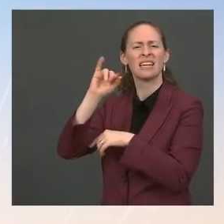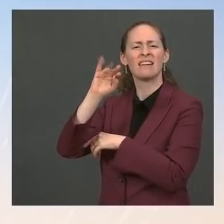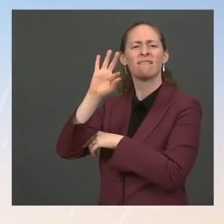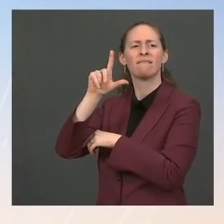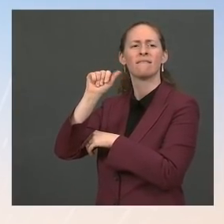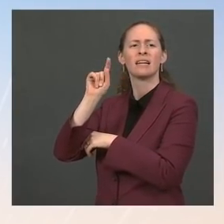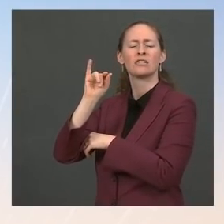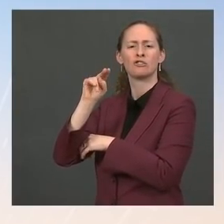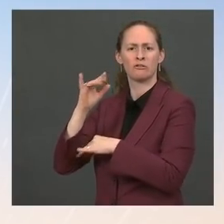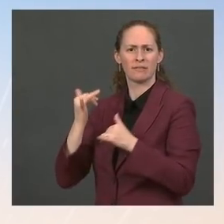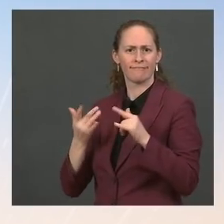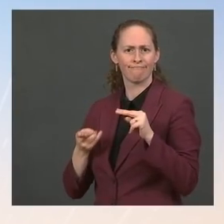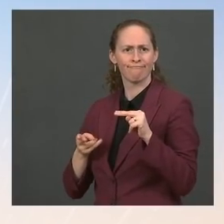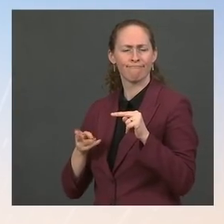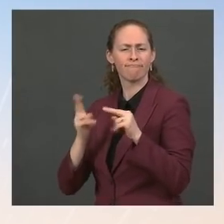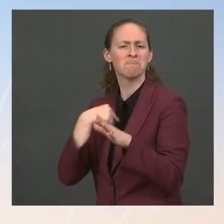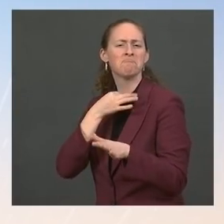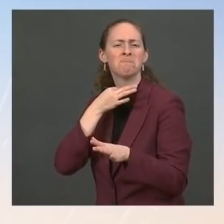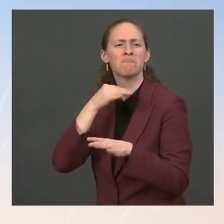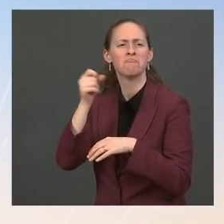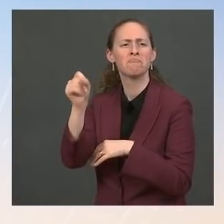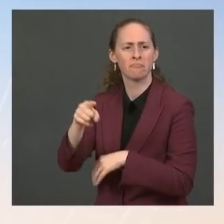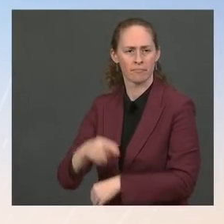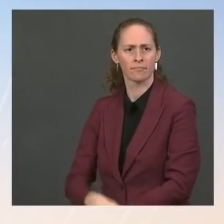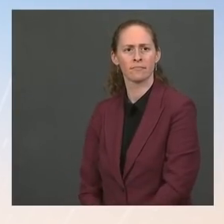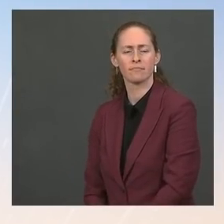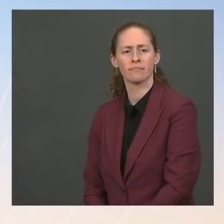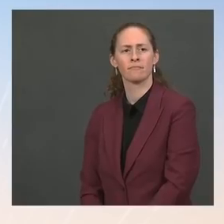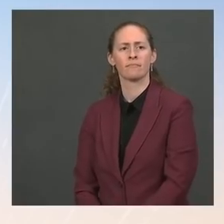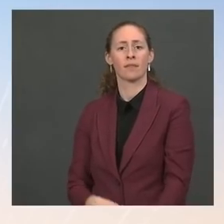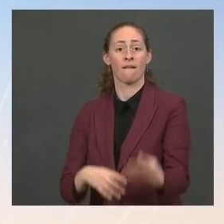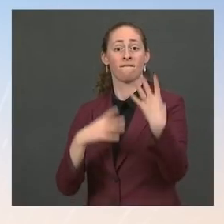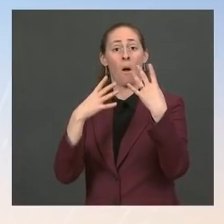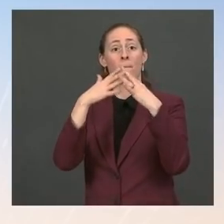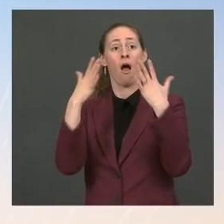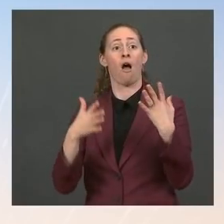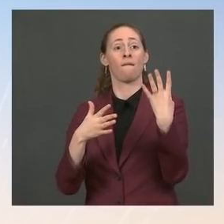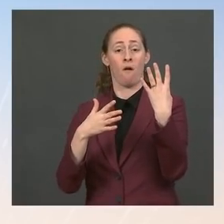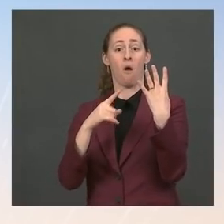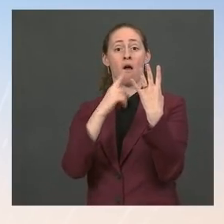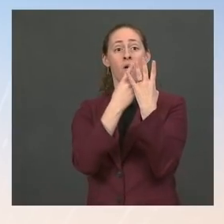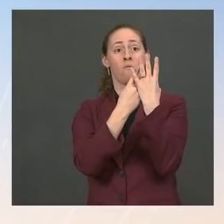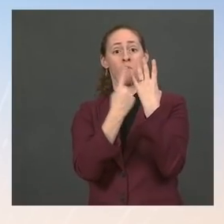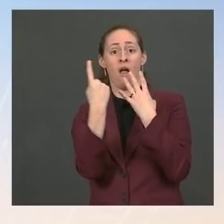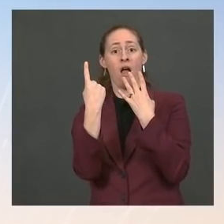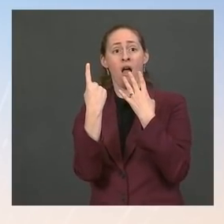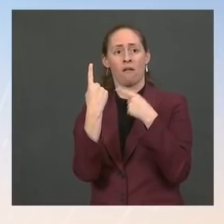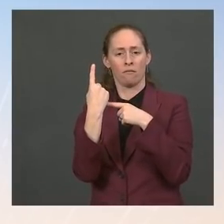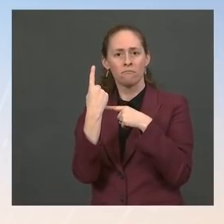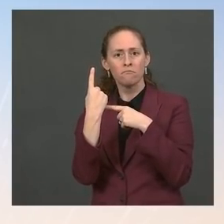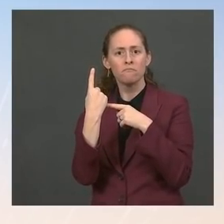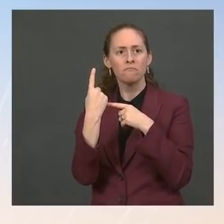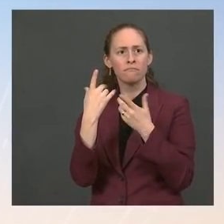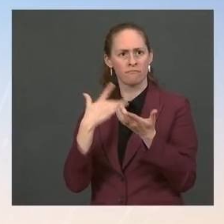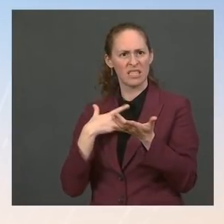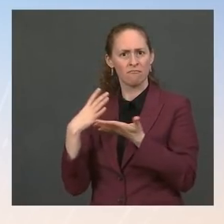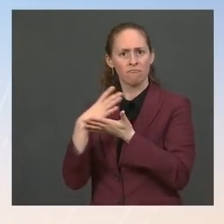as a result of higher prices. The President has expressed concern about this. I know that you were working on different fronts -- Ms. Psaki: On cue.